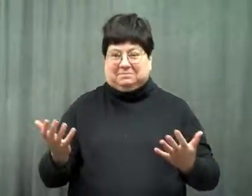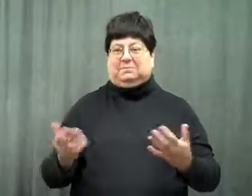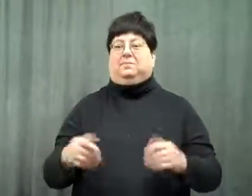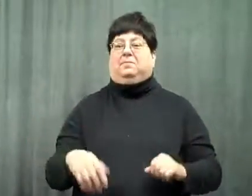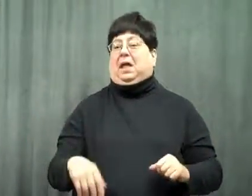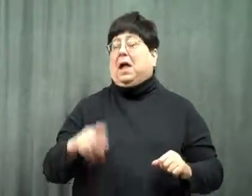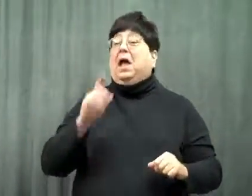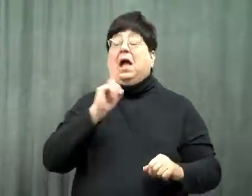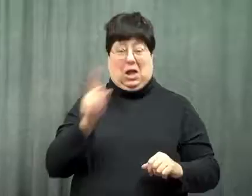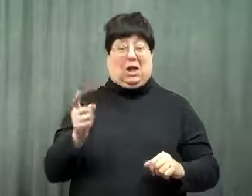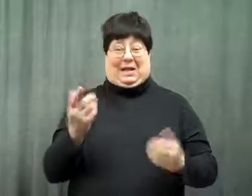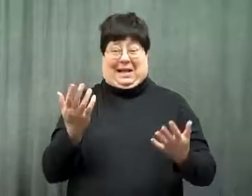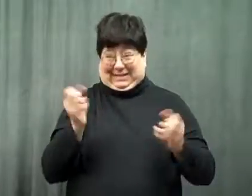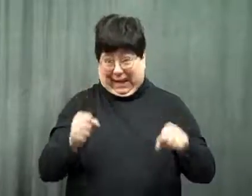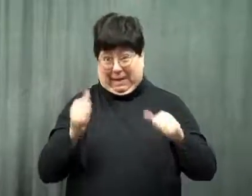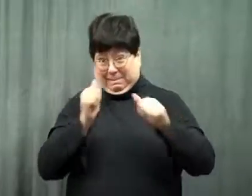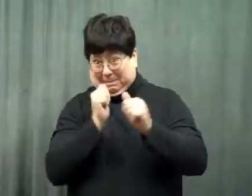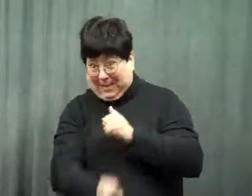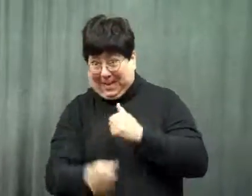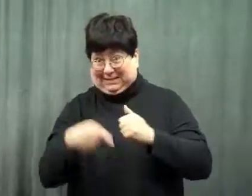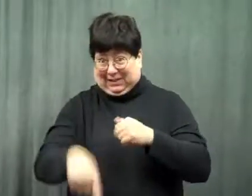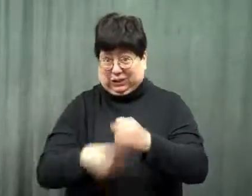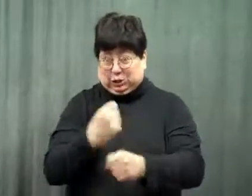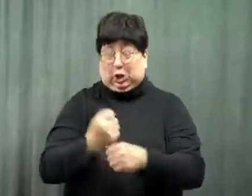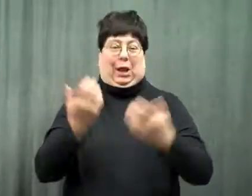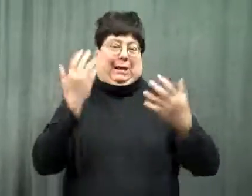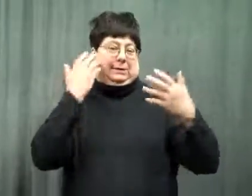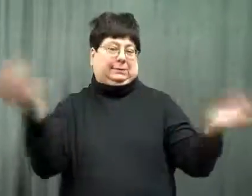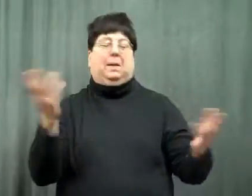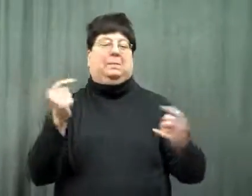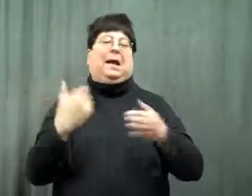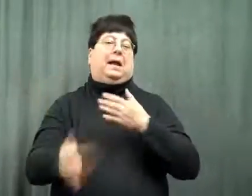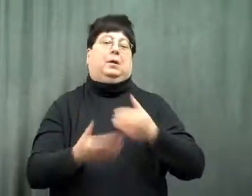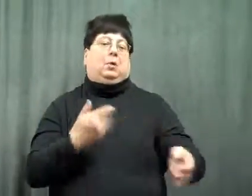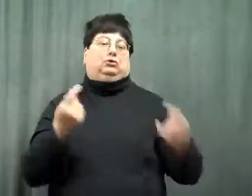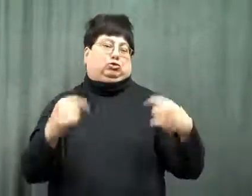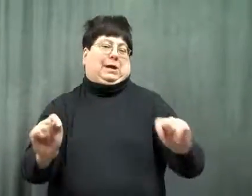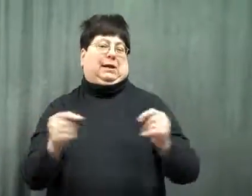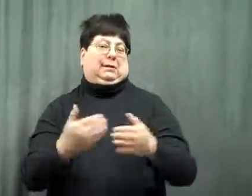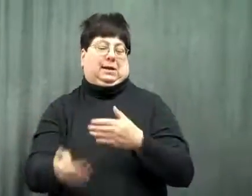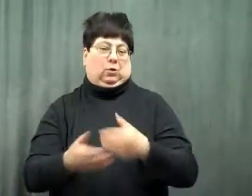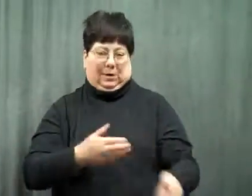They aren't sure they can get it passed this year, but they will try.